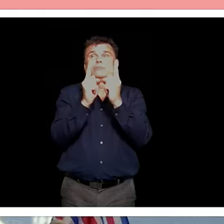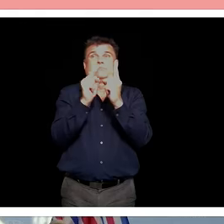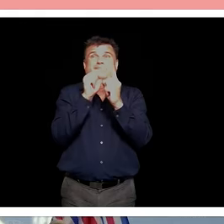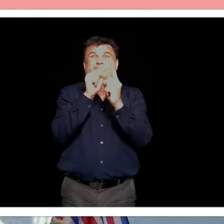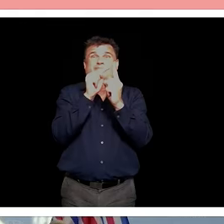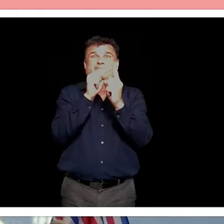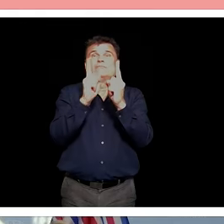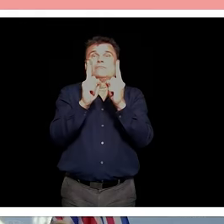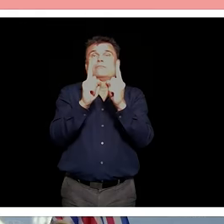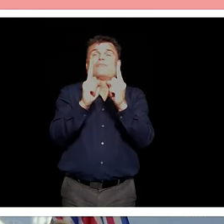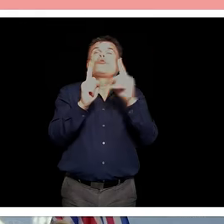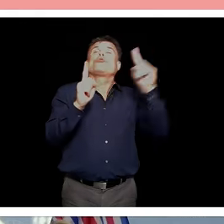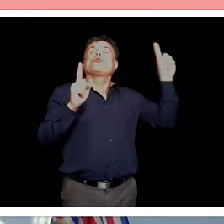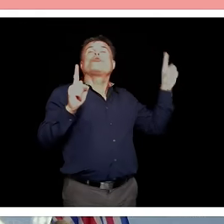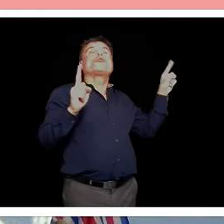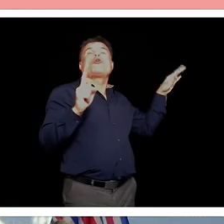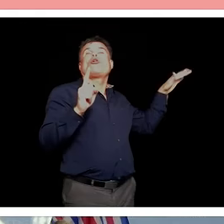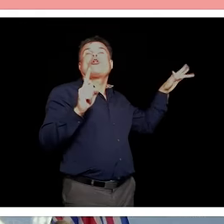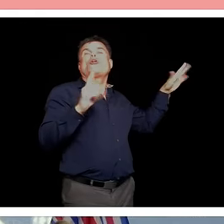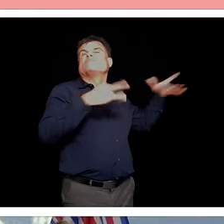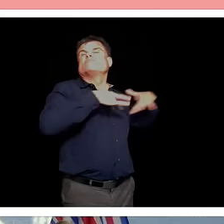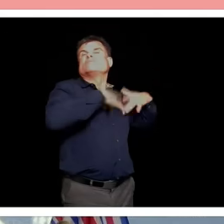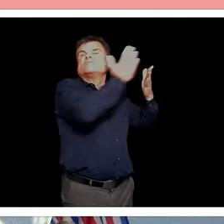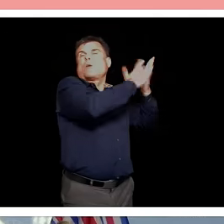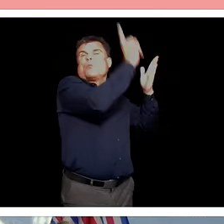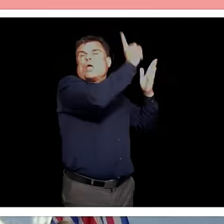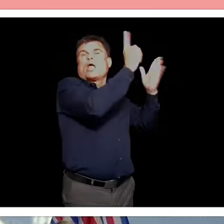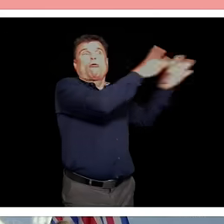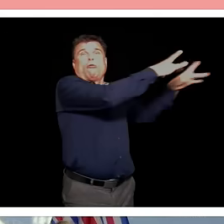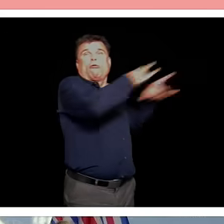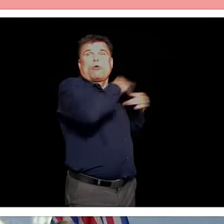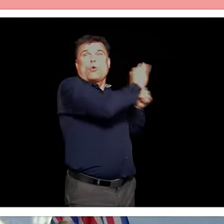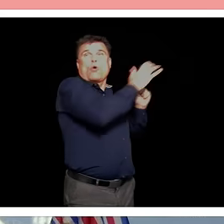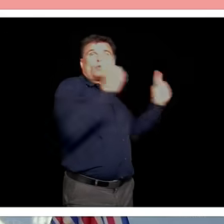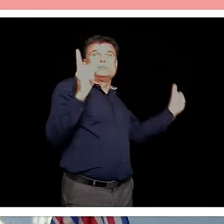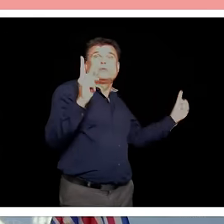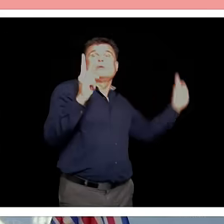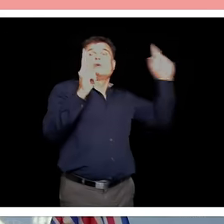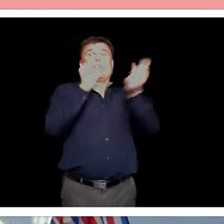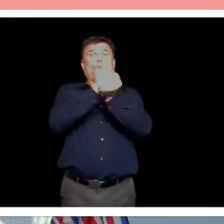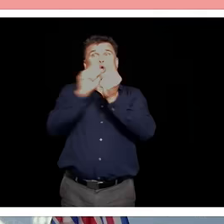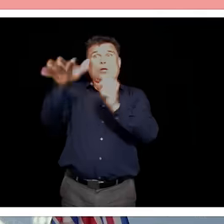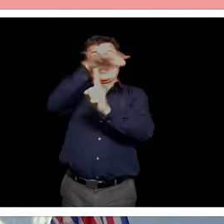And this of course reflects the fact that this virus is still circulating and when it